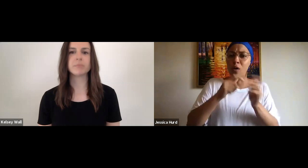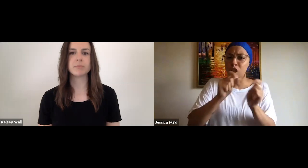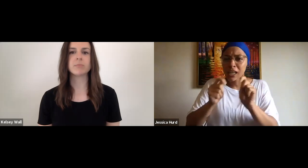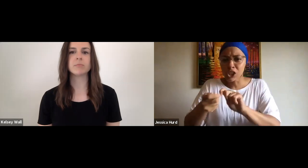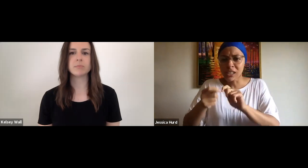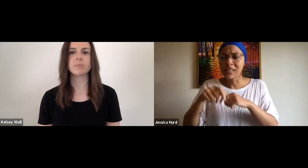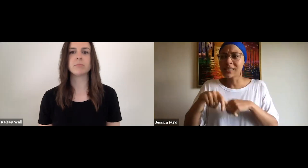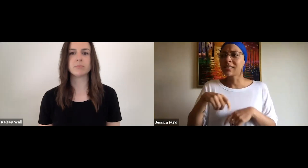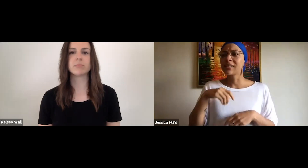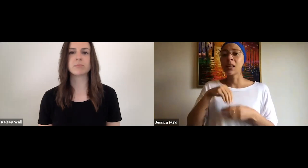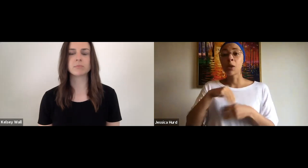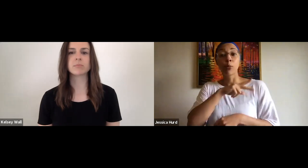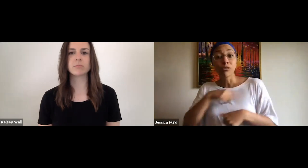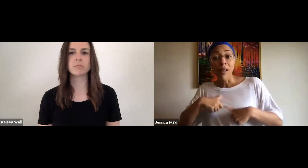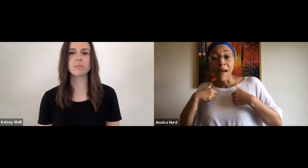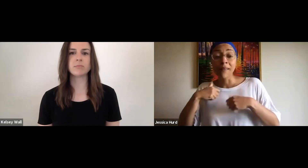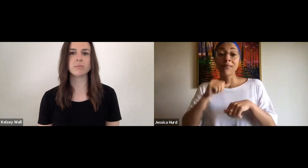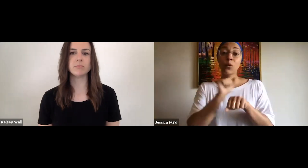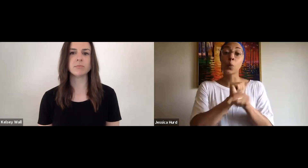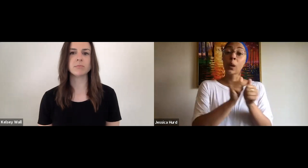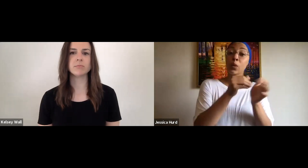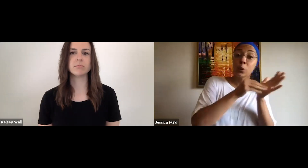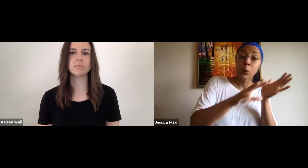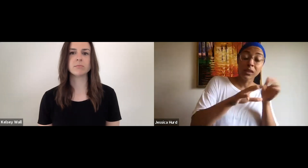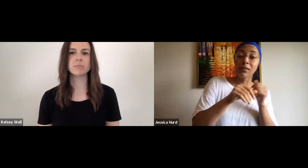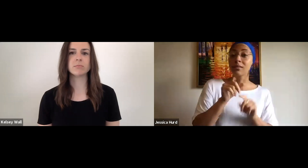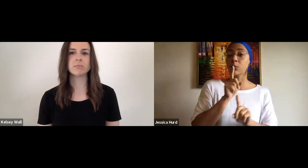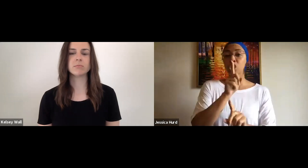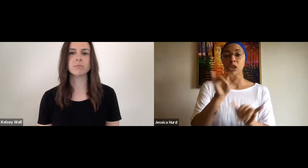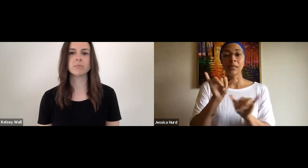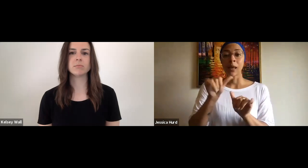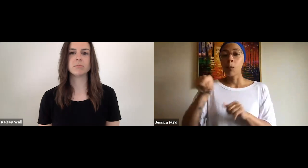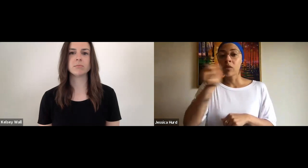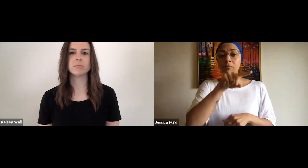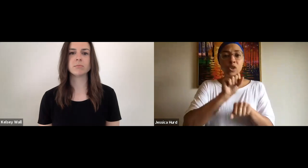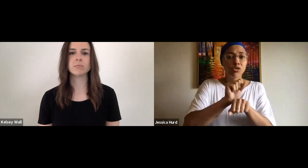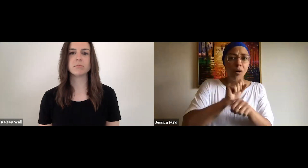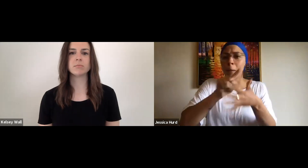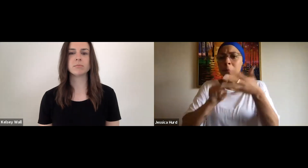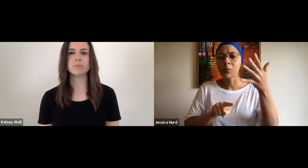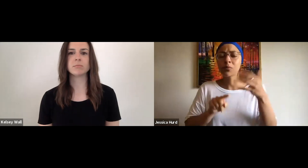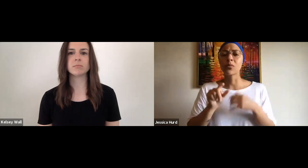I just feel like I'm constantly trying to catch up with all of the changes, dealing with the students and everyone,